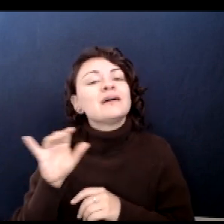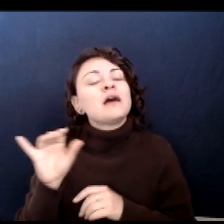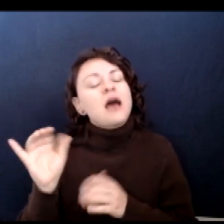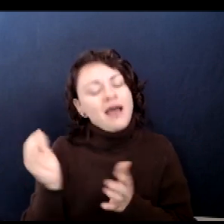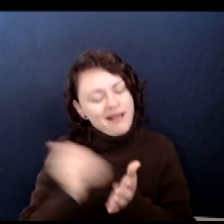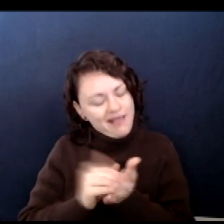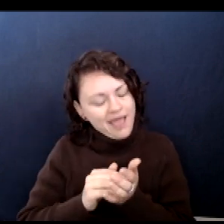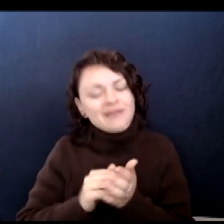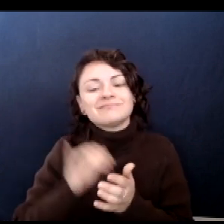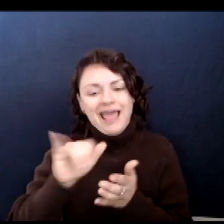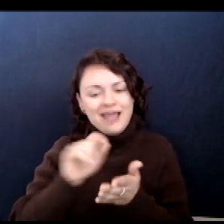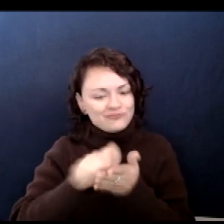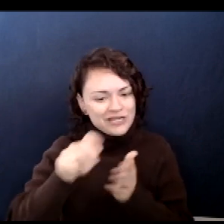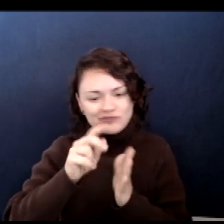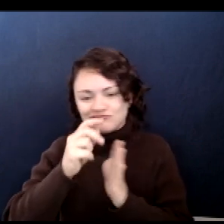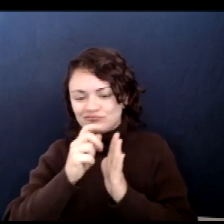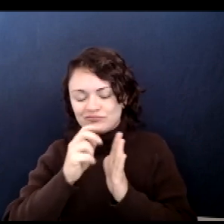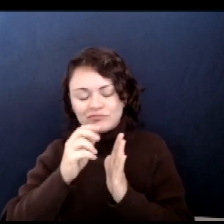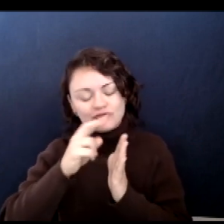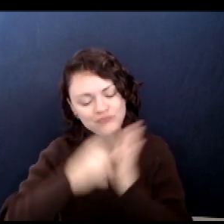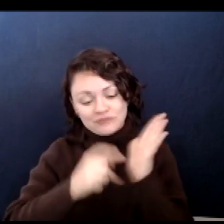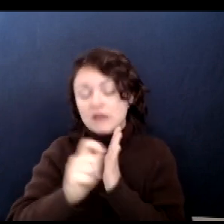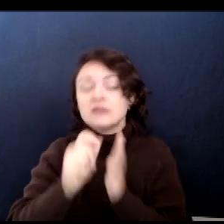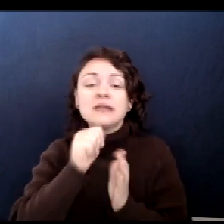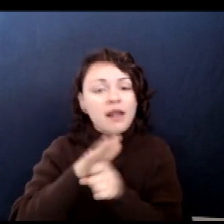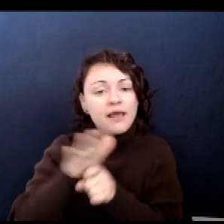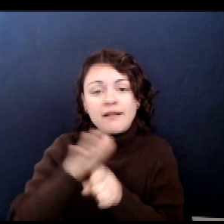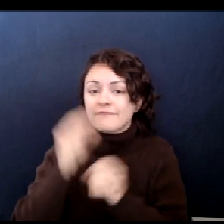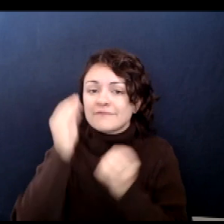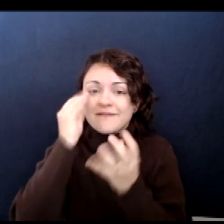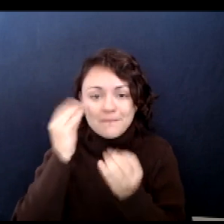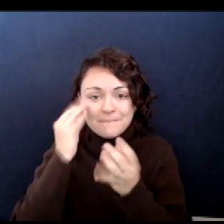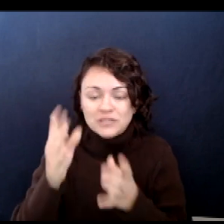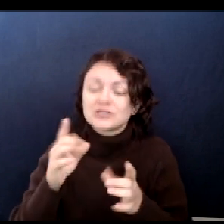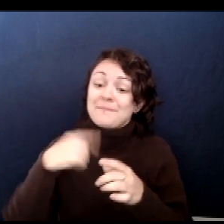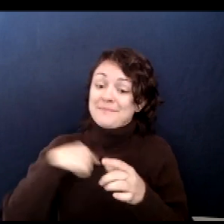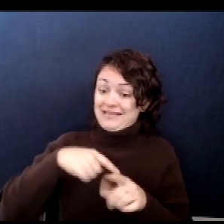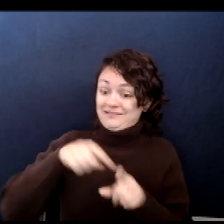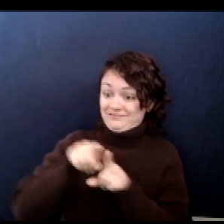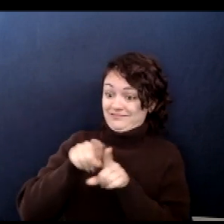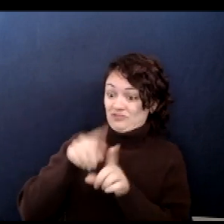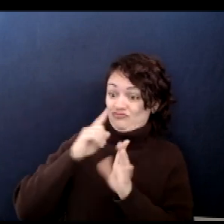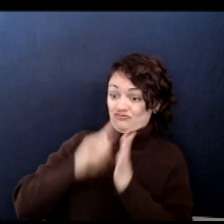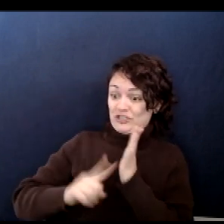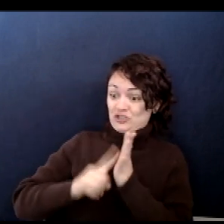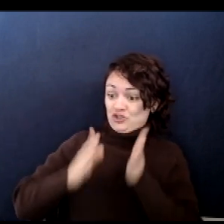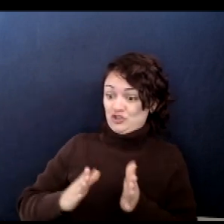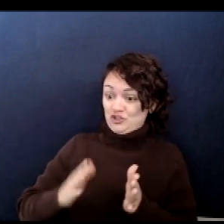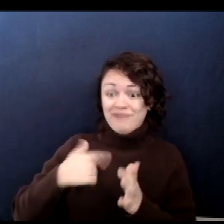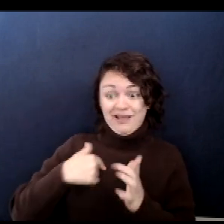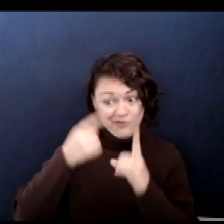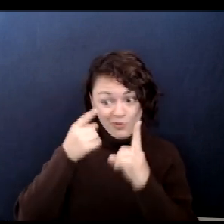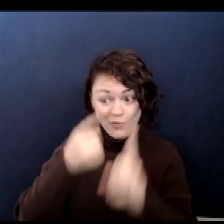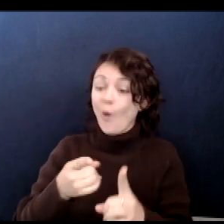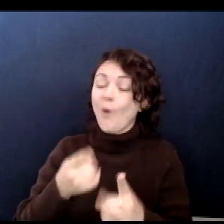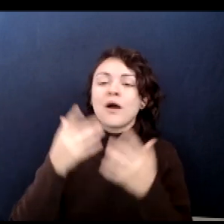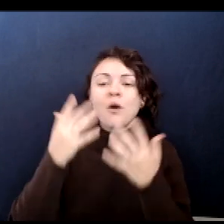And for me as a researcher, I guess one of my goals here and takeaways is that we must be advocating and looking for